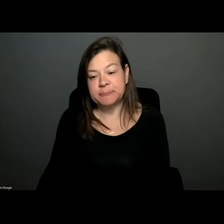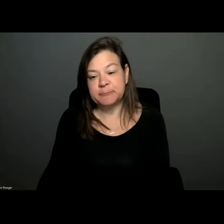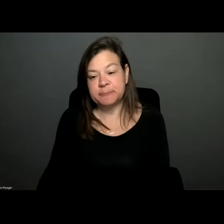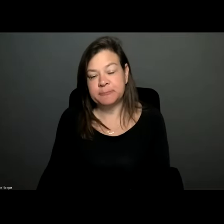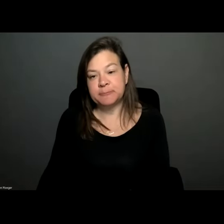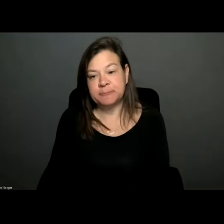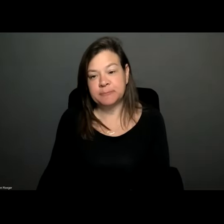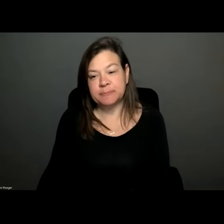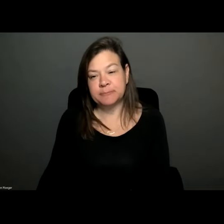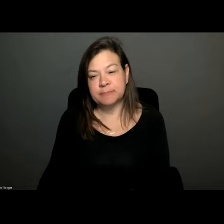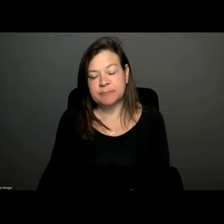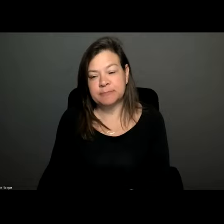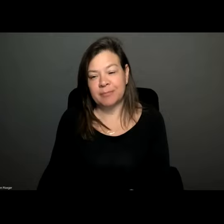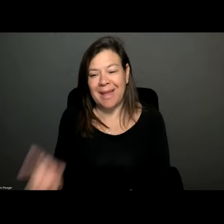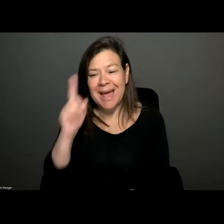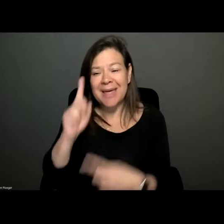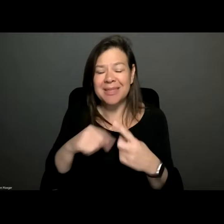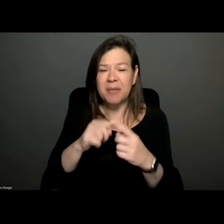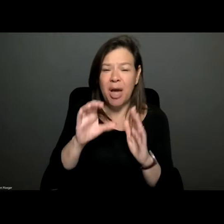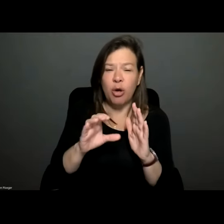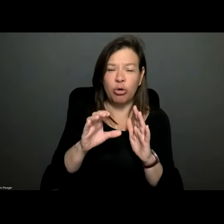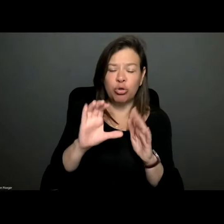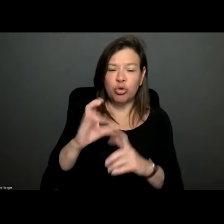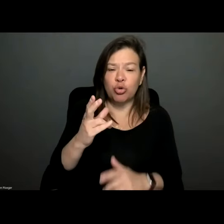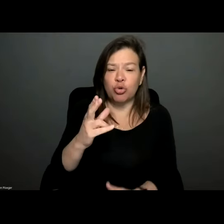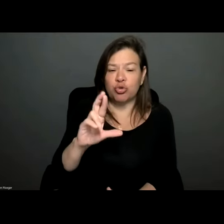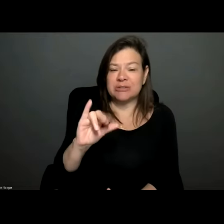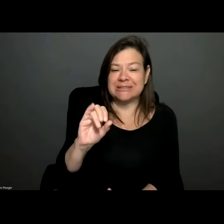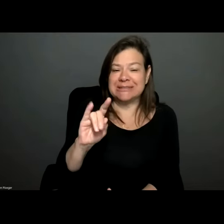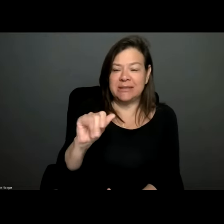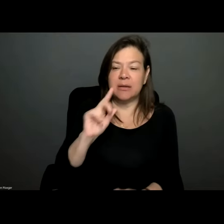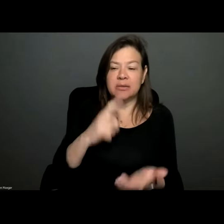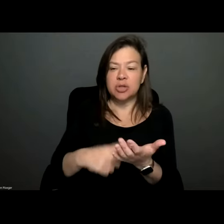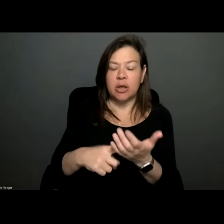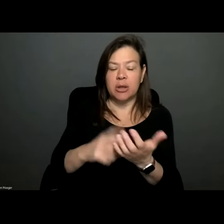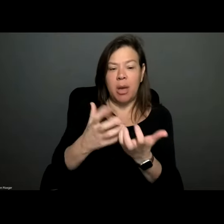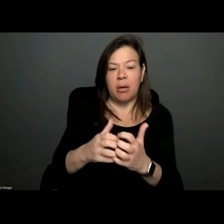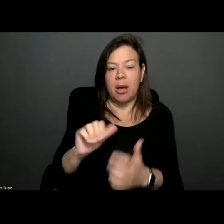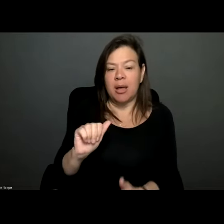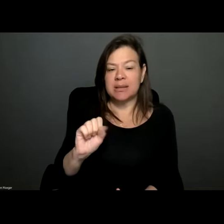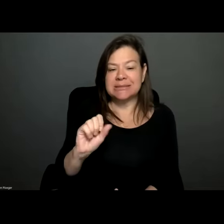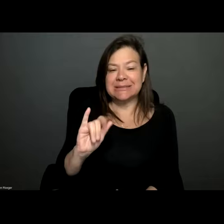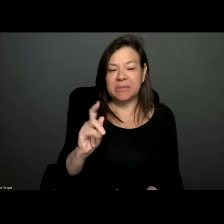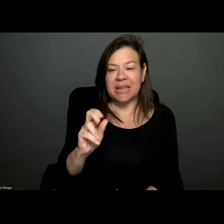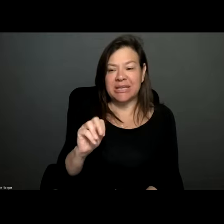And I think about Cristina and what she's talking about, some of this idea of assimilation within an able-bodied world.